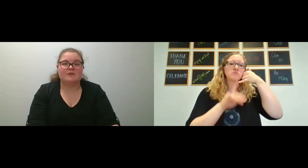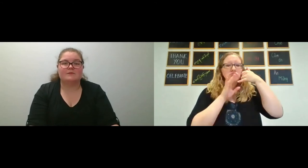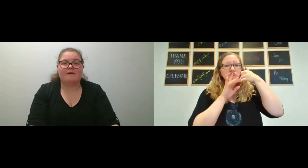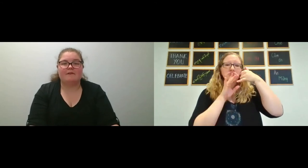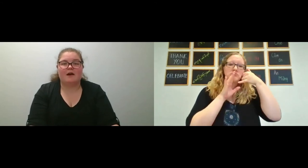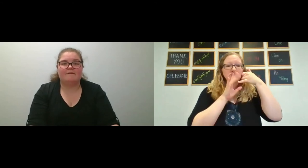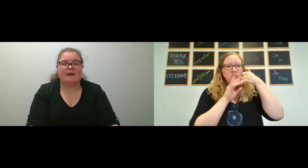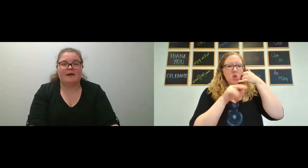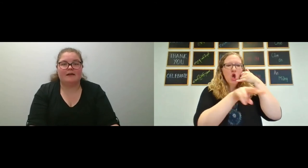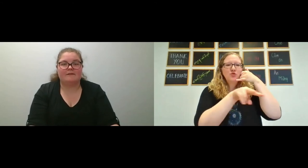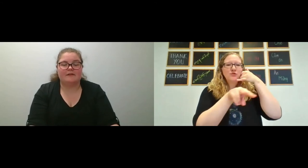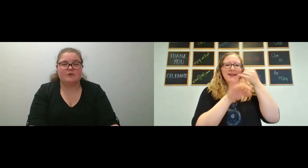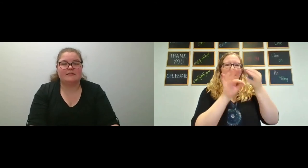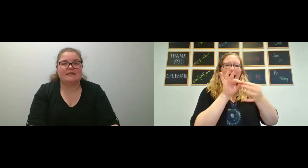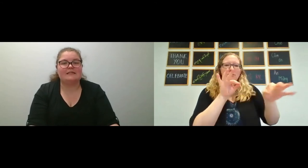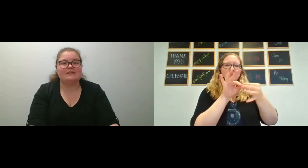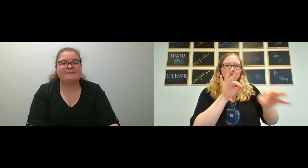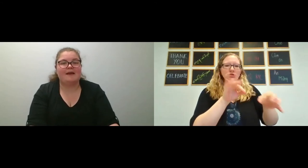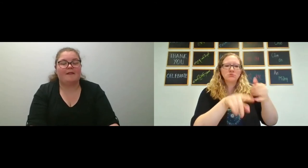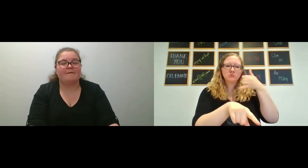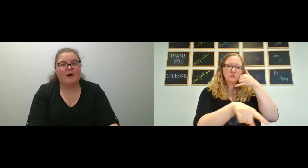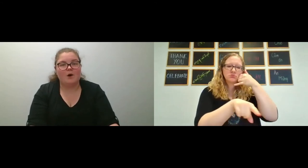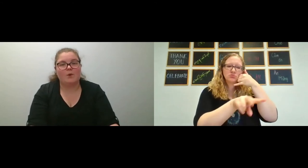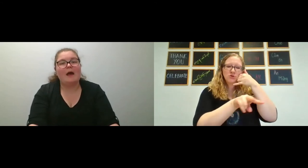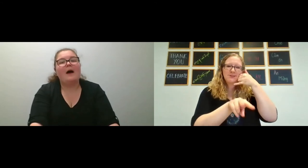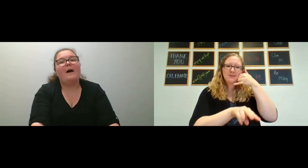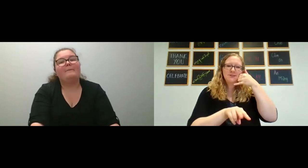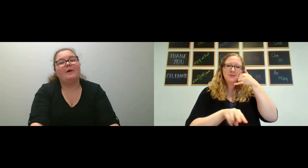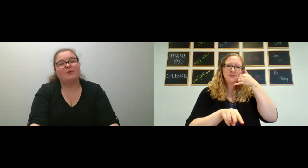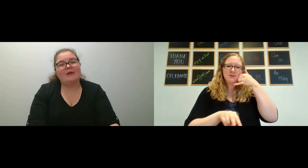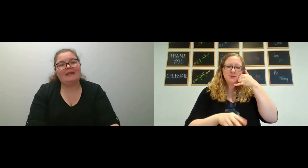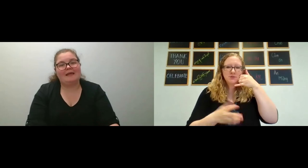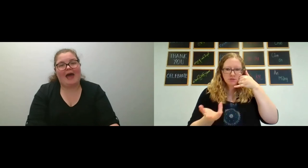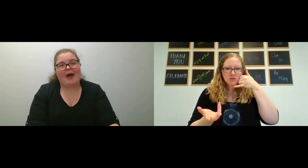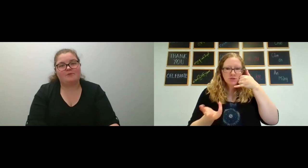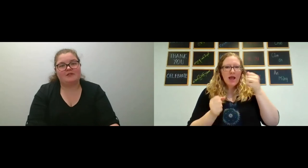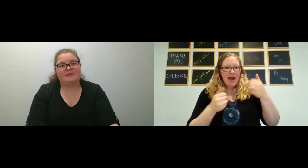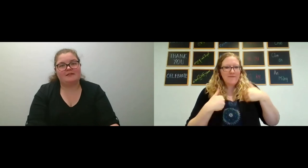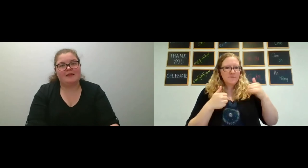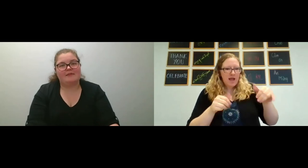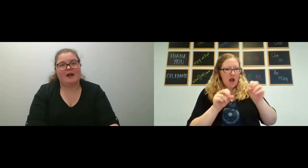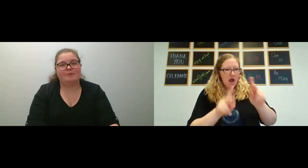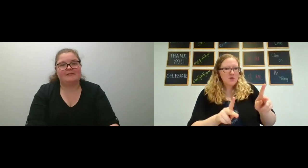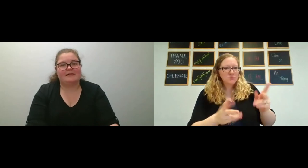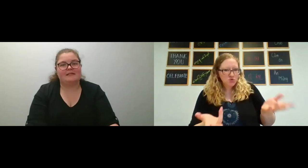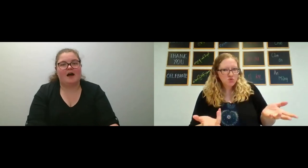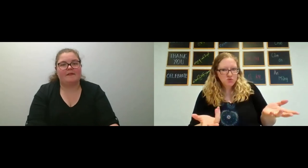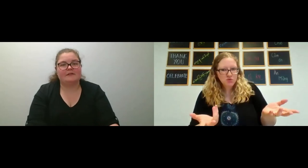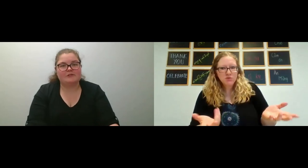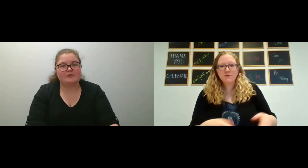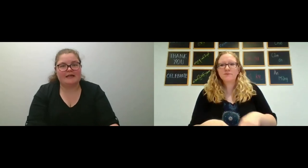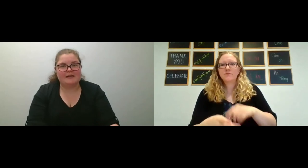so Deaf and hard of hearing individuals can still speak on the phone, but read the captions that are presented on their screen.